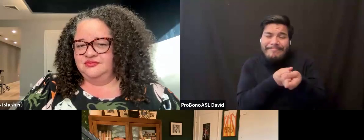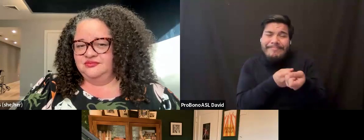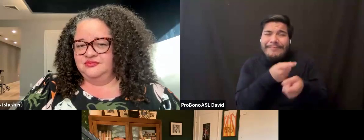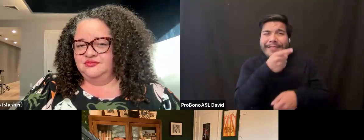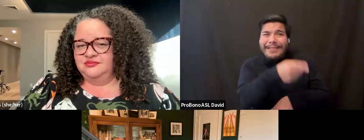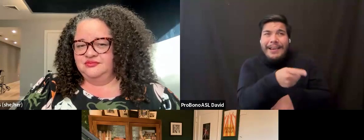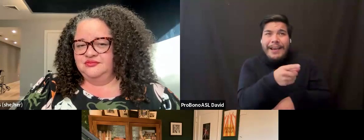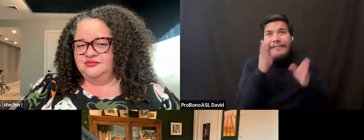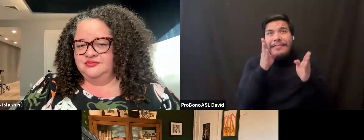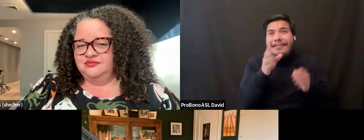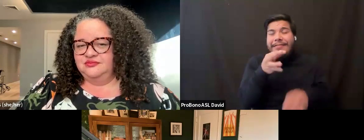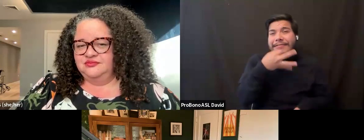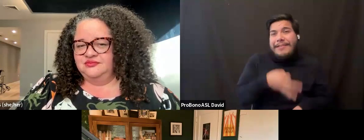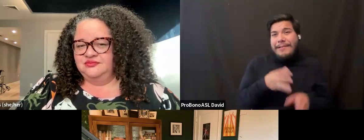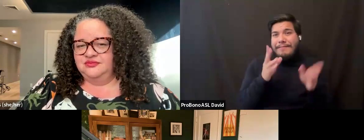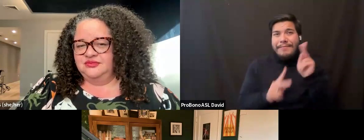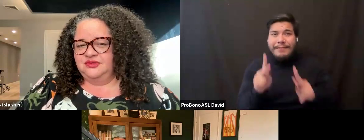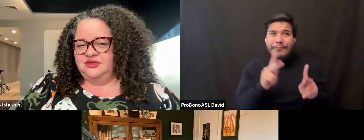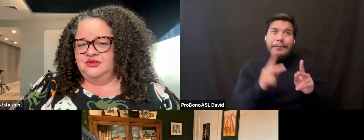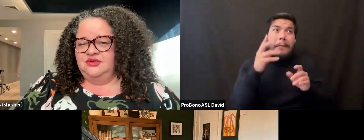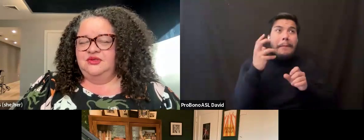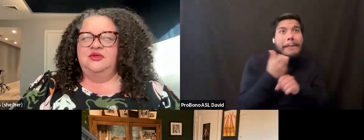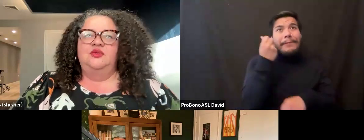they're not there to tell the stories of fat people. Right.